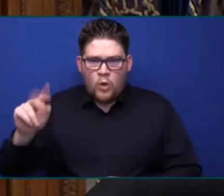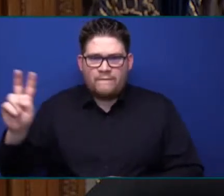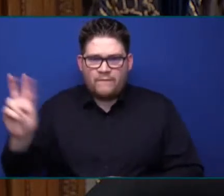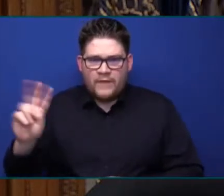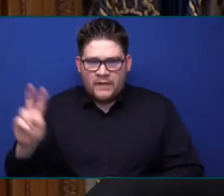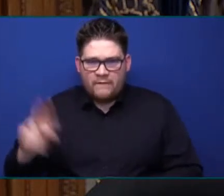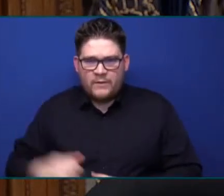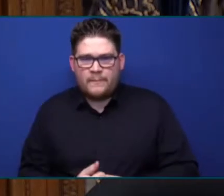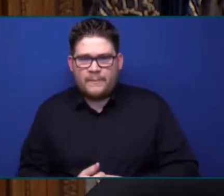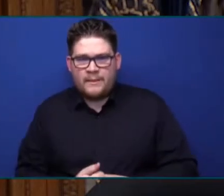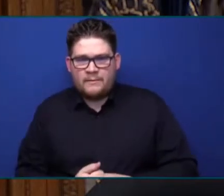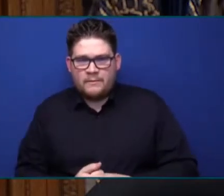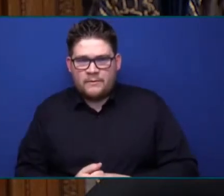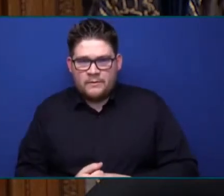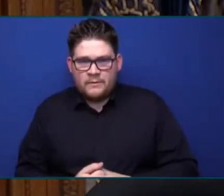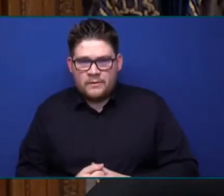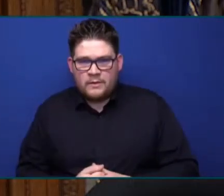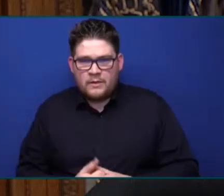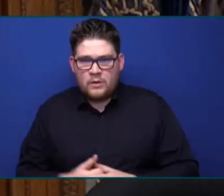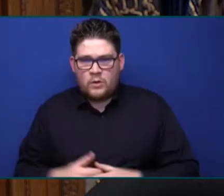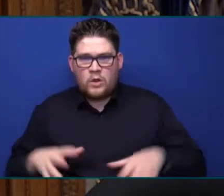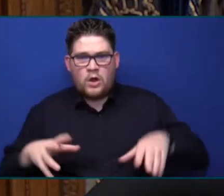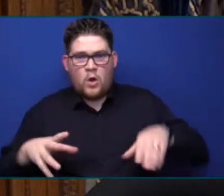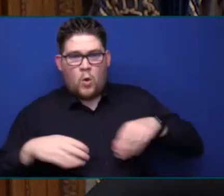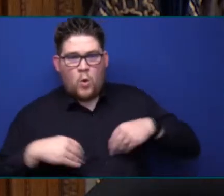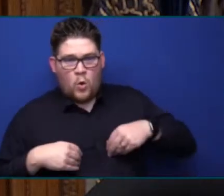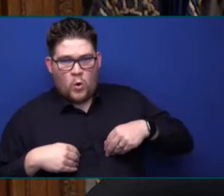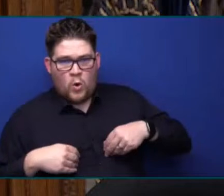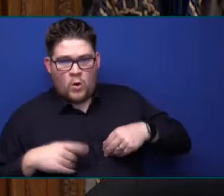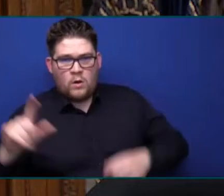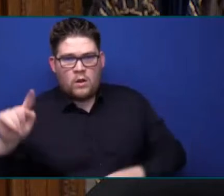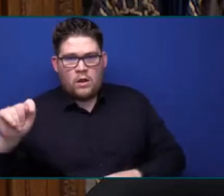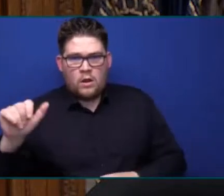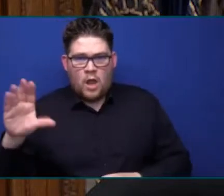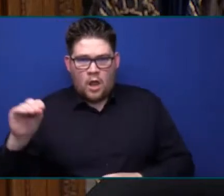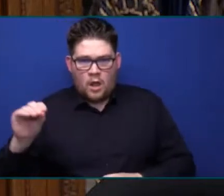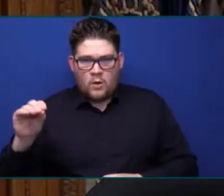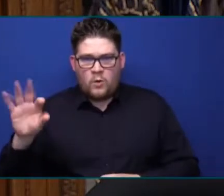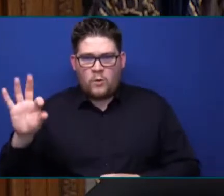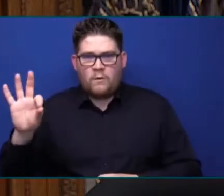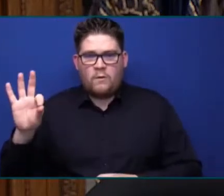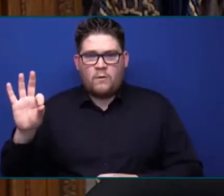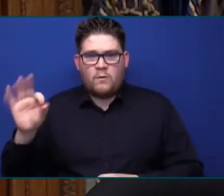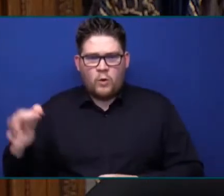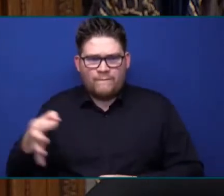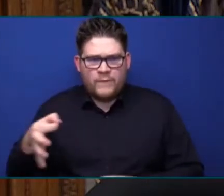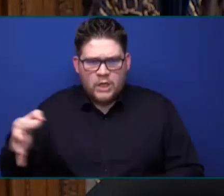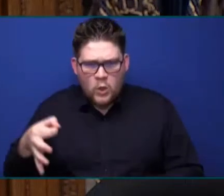Kirsten Sutton, chief technology and information officer with Vancity; Caroline Tose, chief